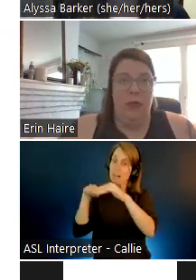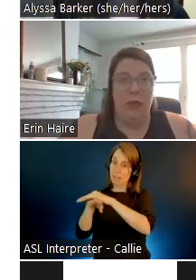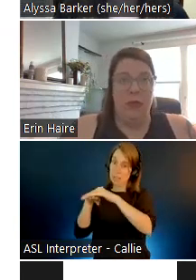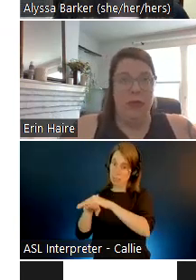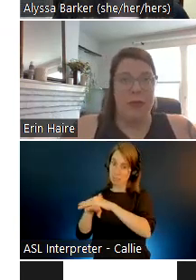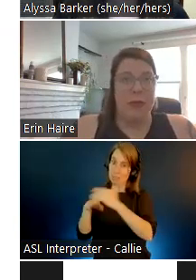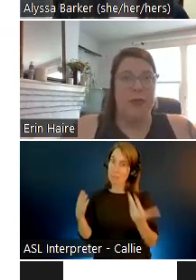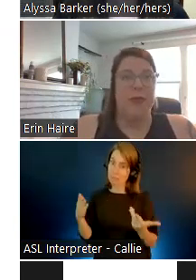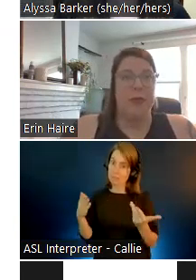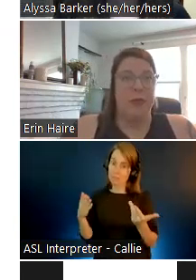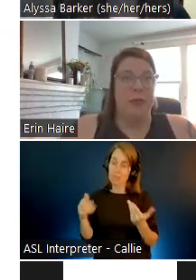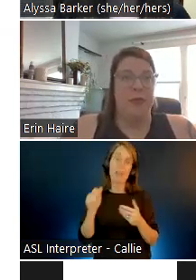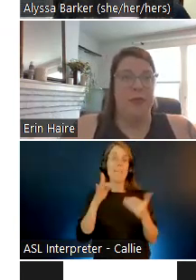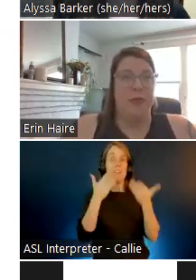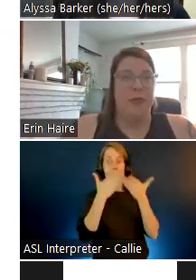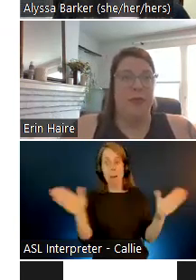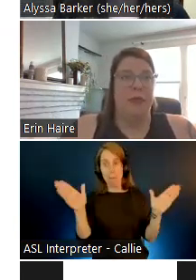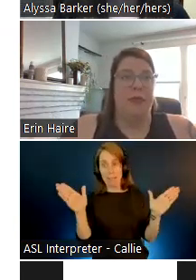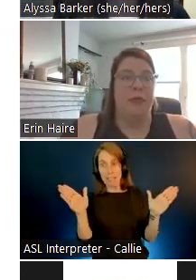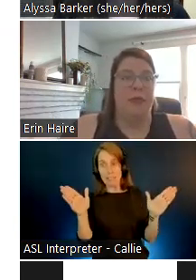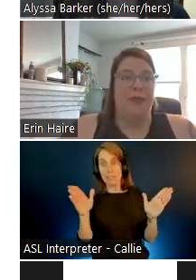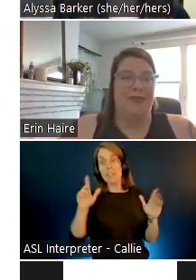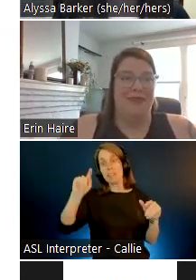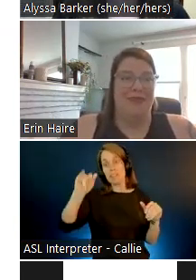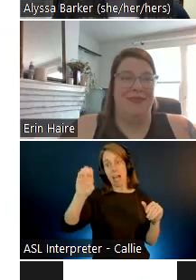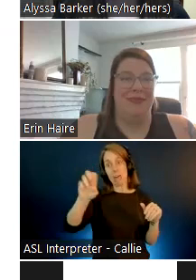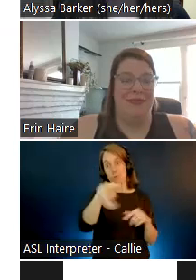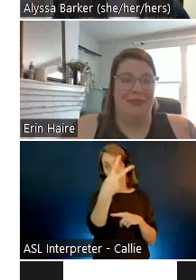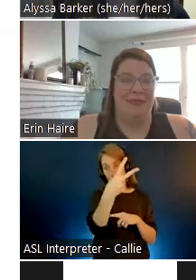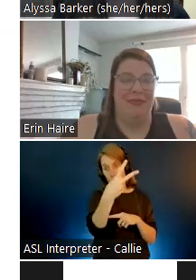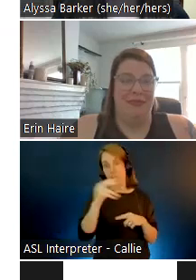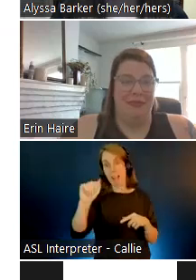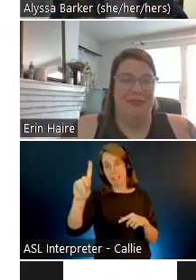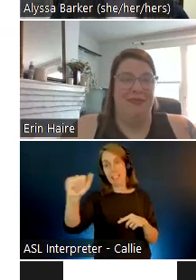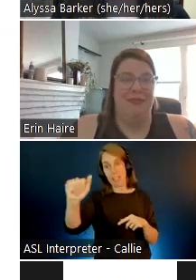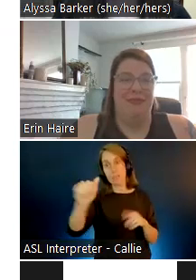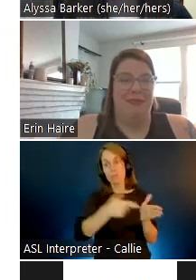then and then maybe type two of the ADA would require the other thought is